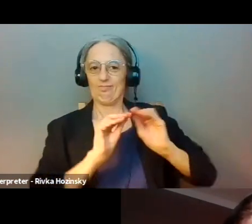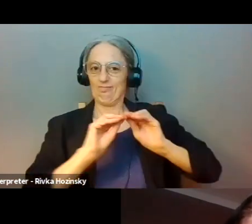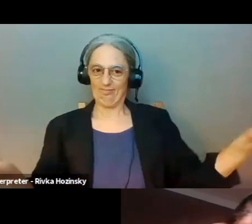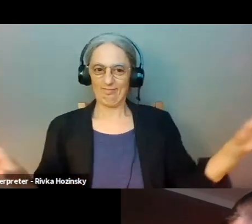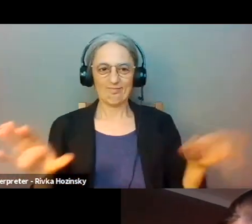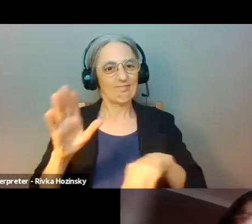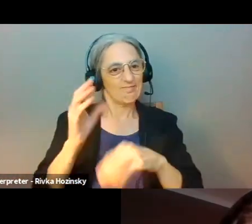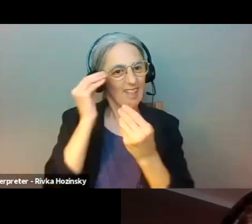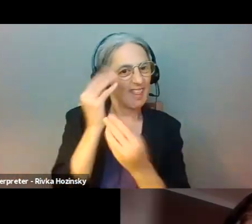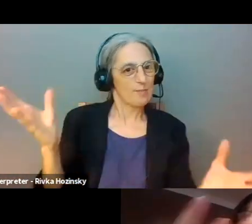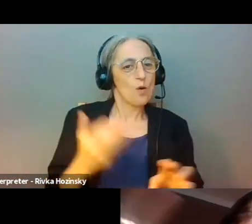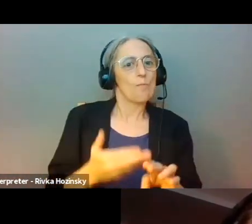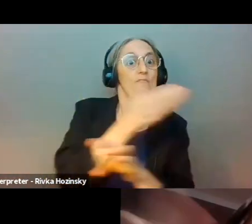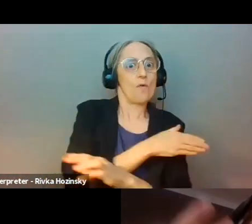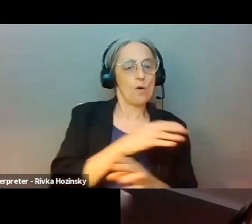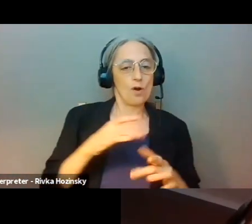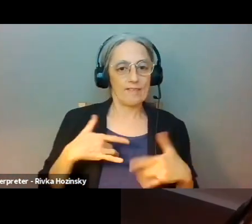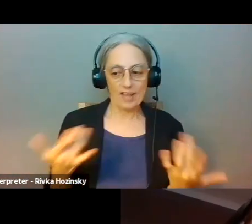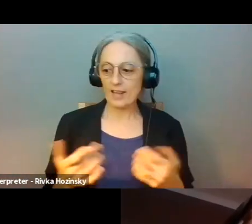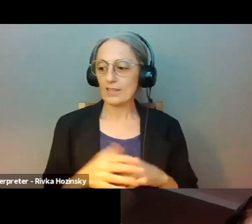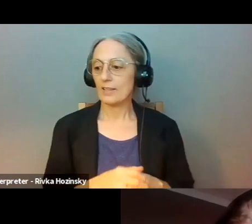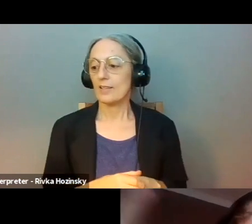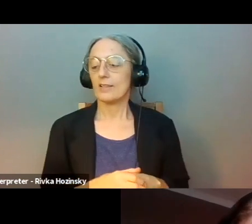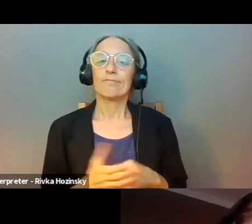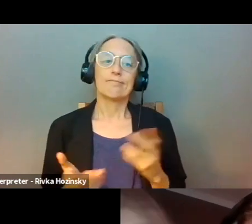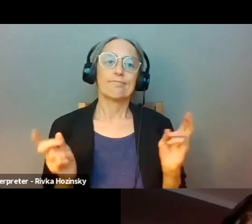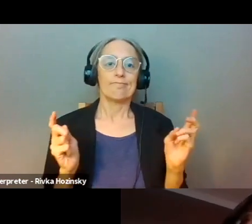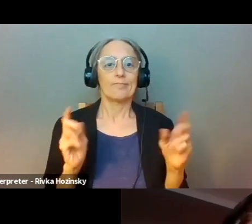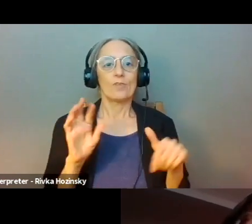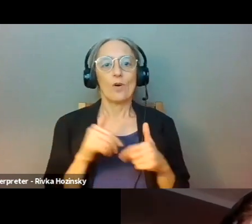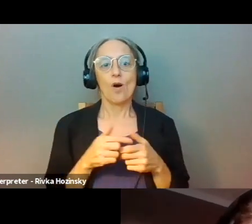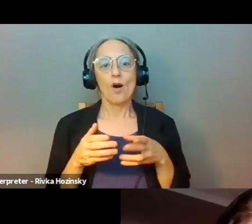In all of our paths of, quote, unquote purchase or registering for the event.